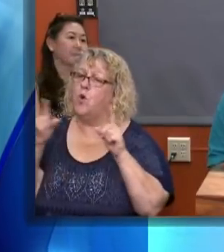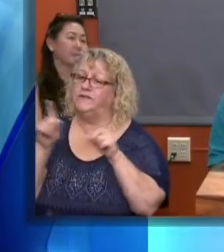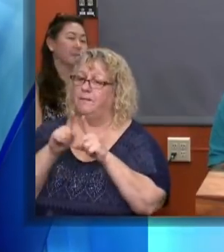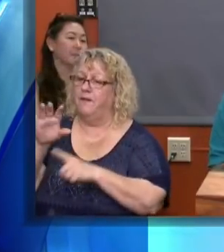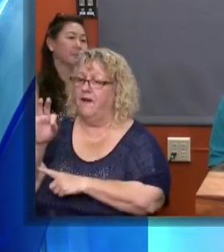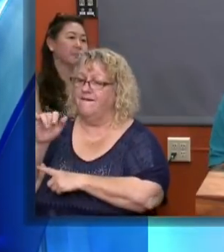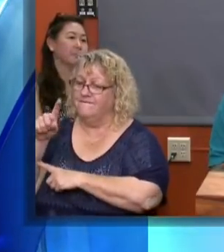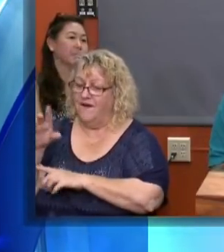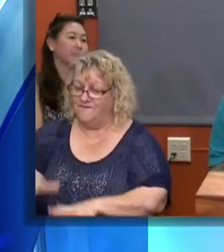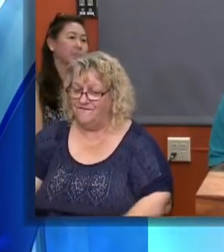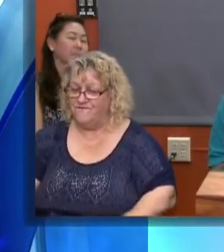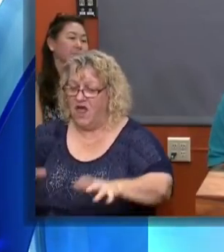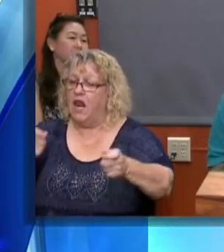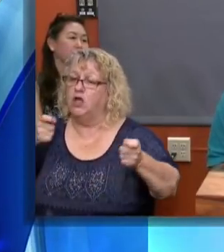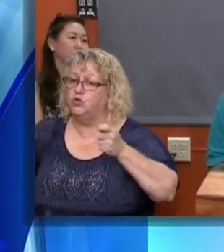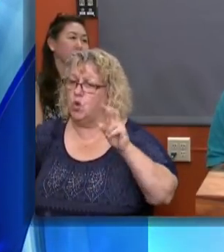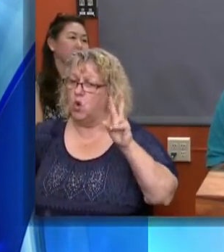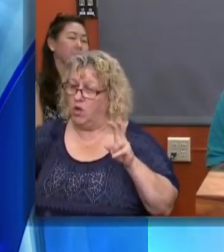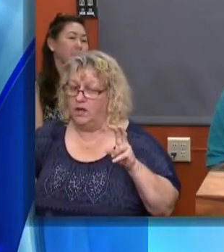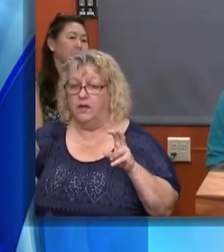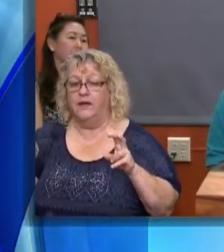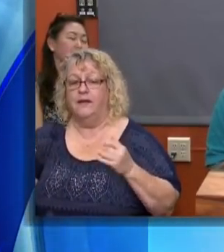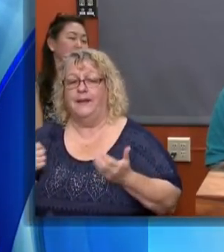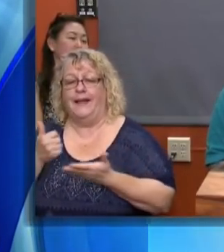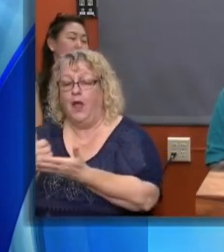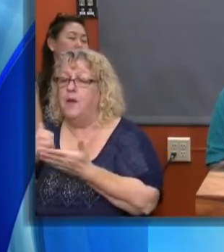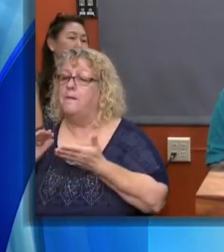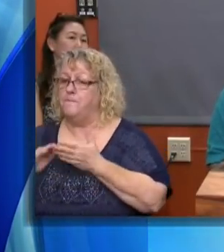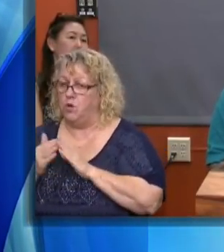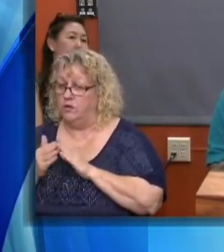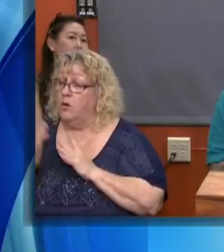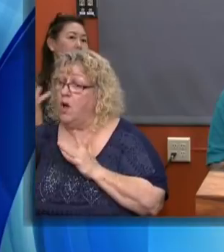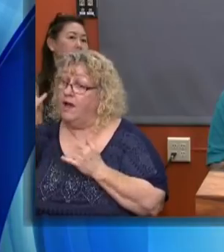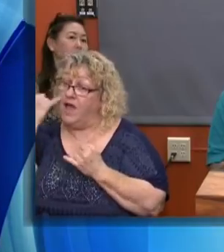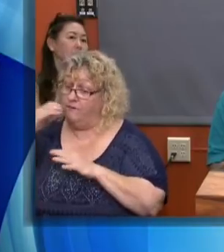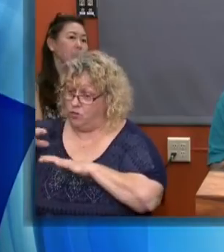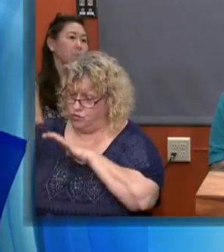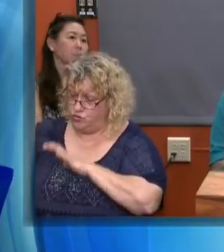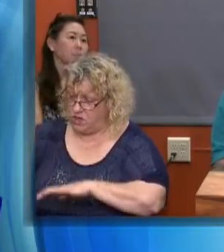THIS IS THE RESERVOIRS I THINK, MORE LIMITED FLOOD CONTROL PURPOSE OR BENEFIT TO